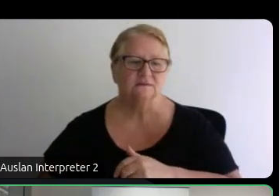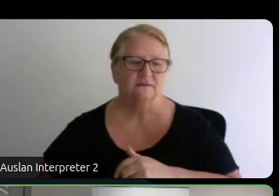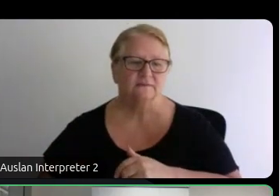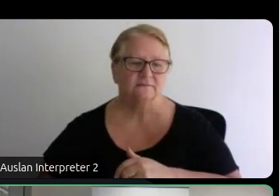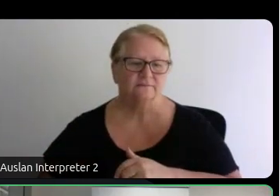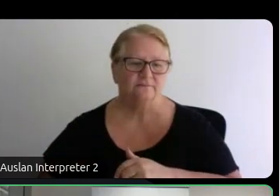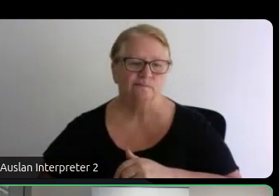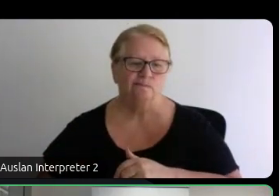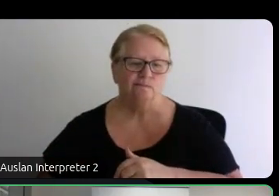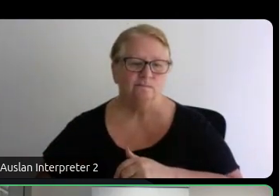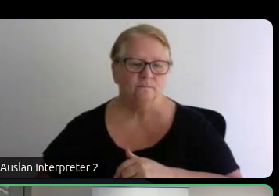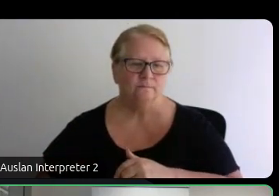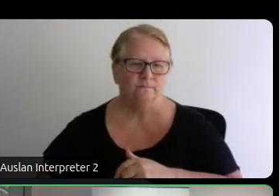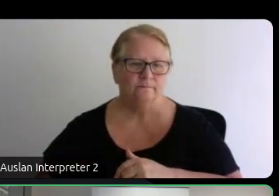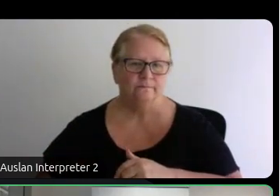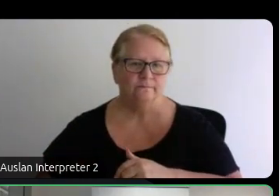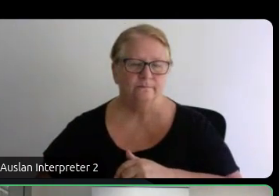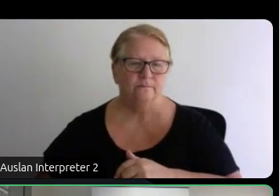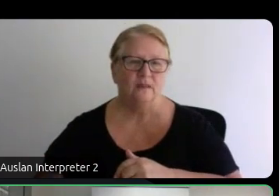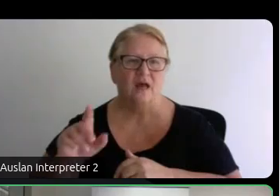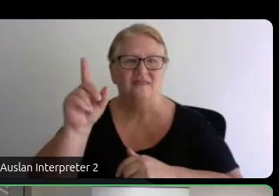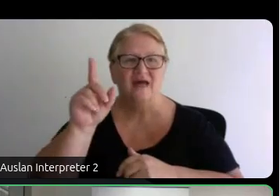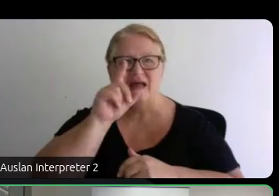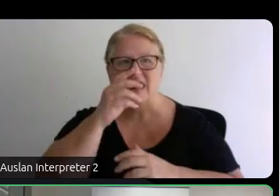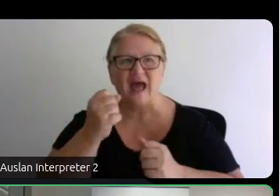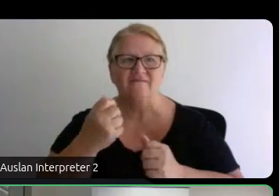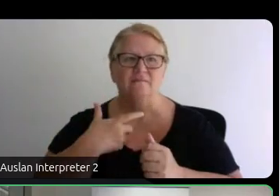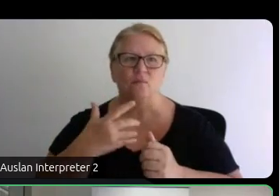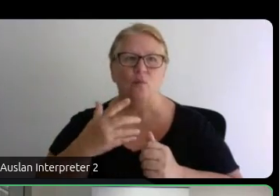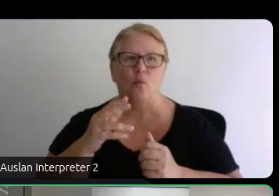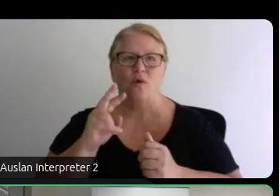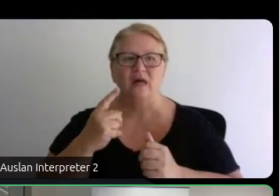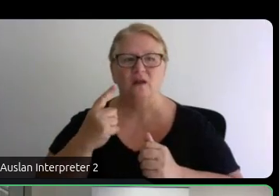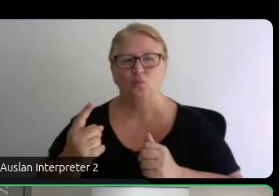um they can have more than one-off advice essentially. So you can have an advice and then if